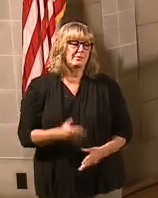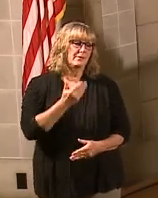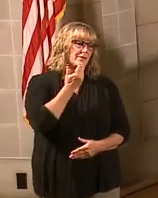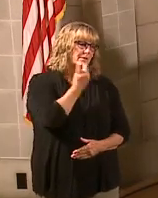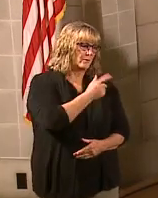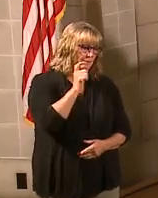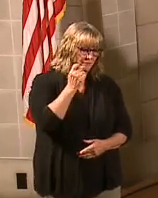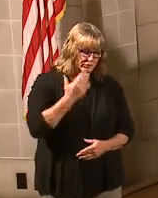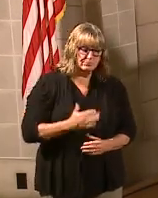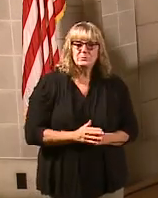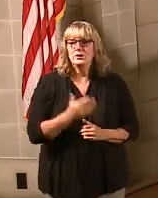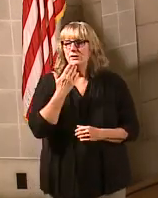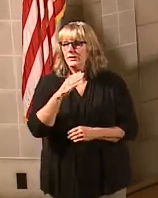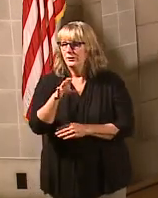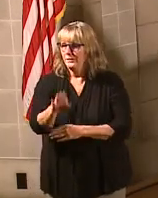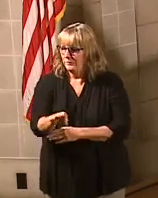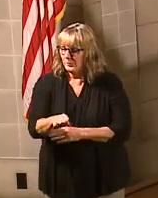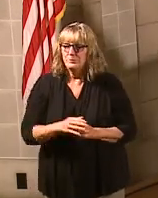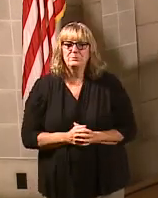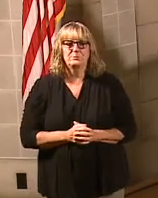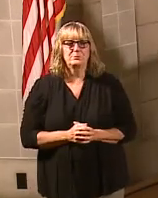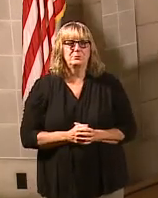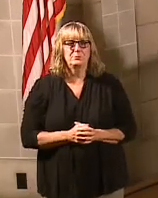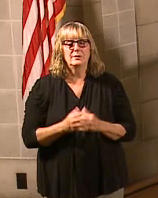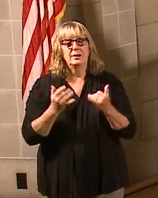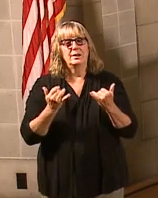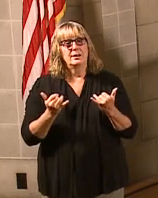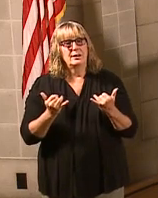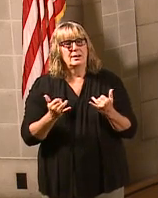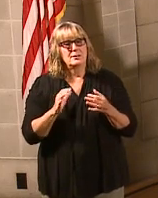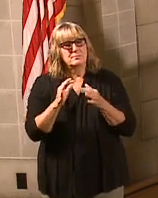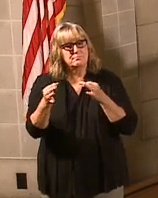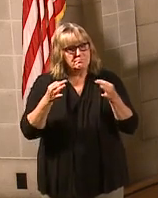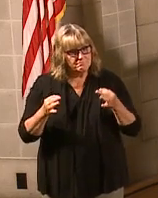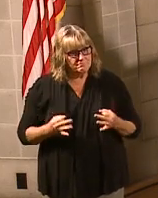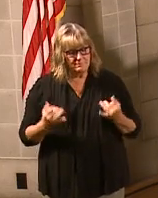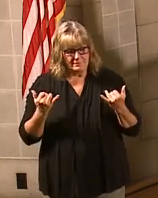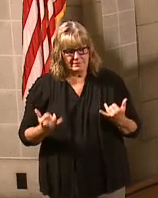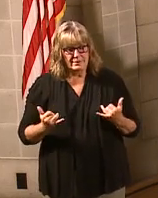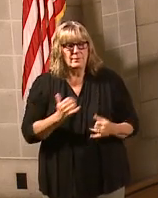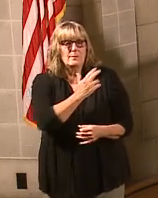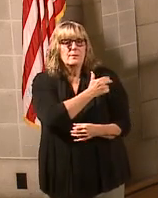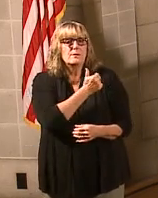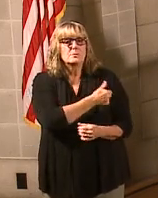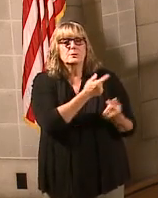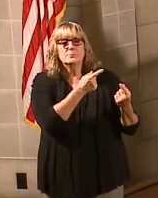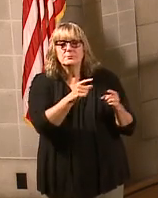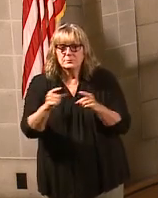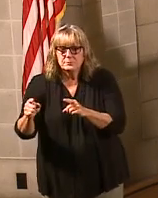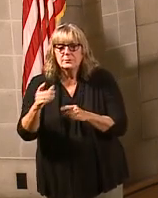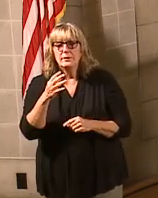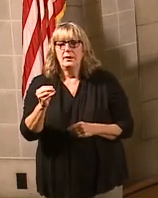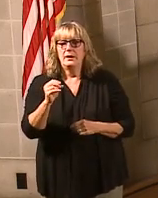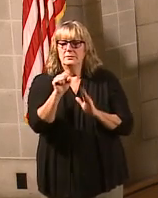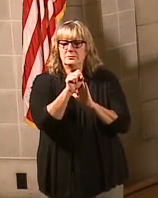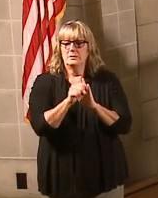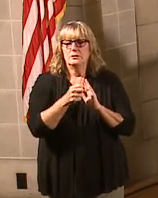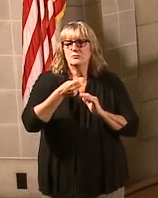GOING ON THERE. ANGIE? THANK YOU, GOVERNOR.